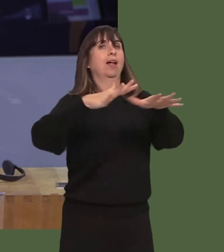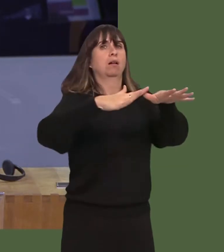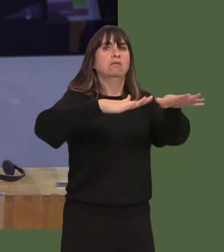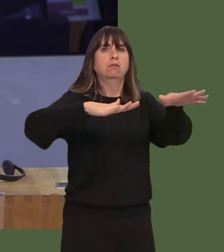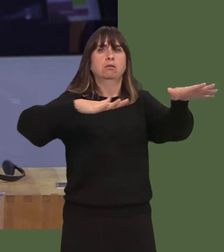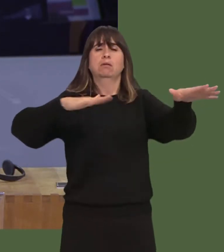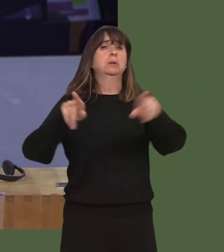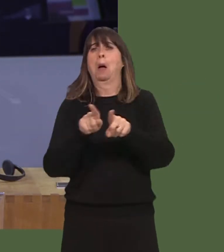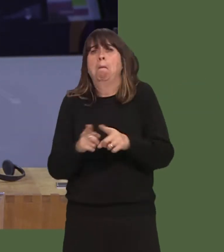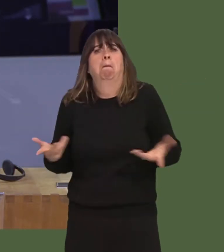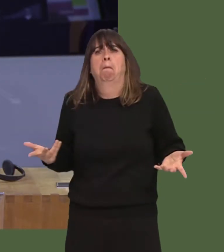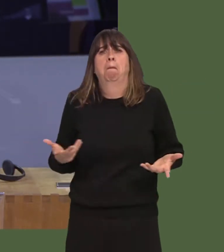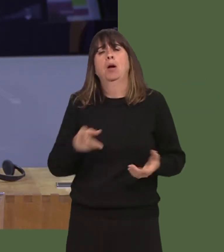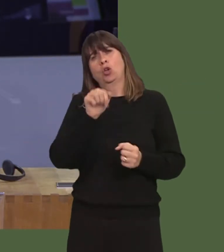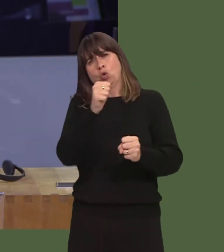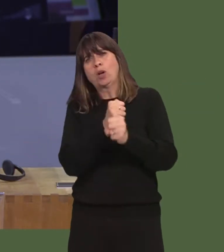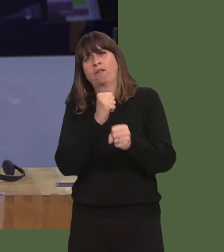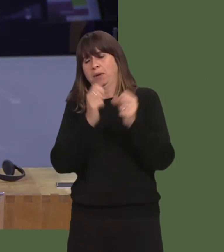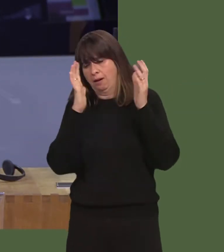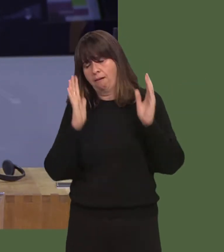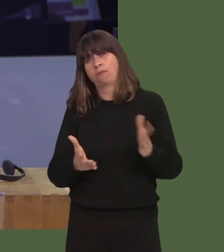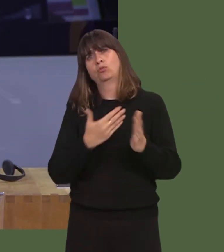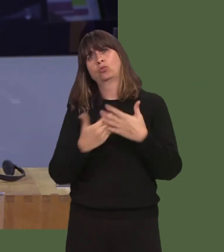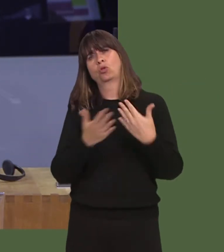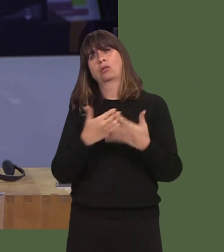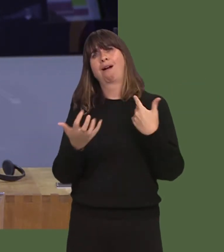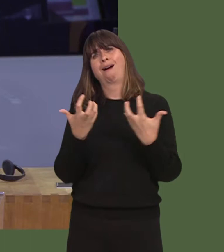I think at some point your Government will have to address the issue of how to get vehicles